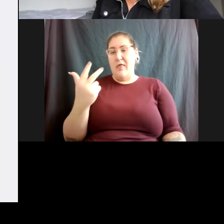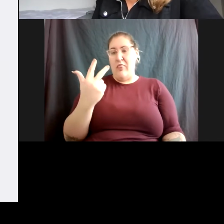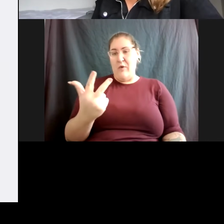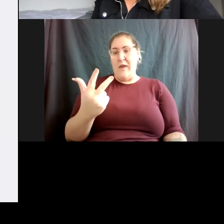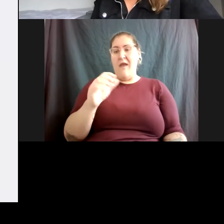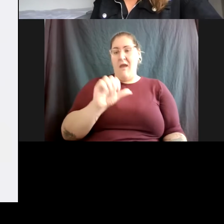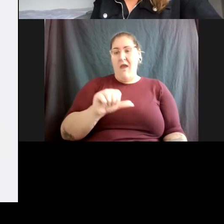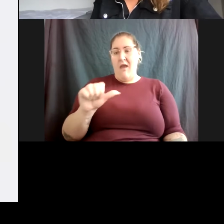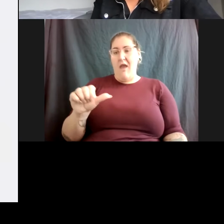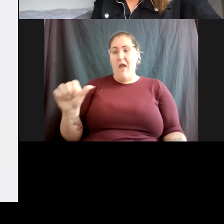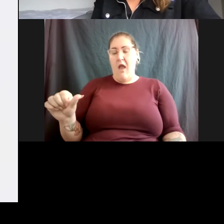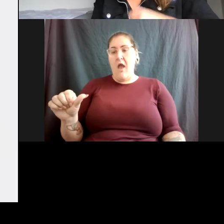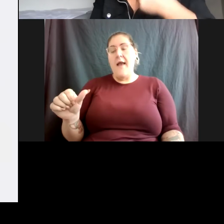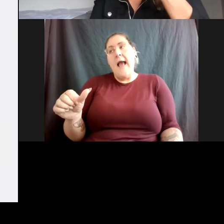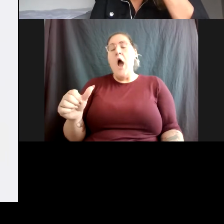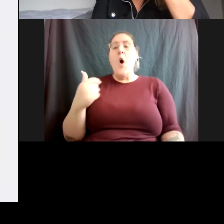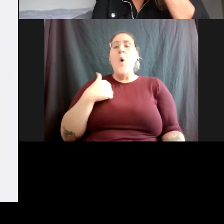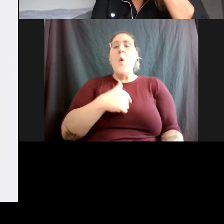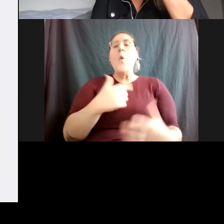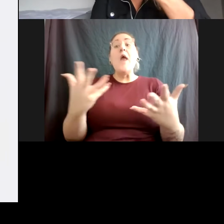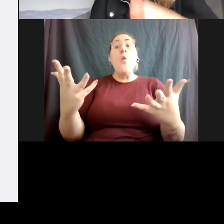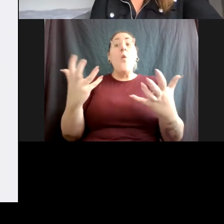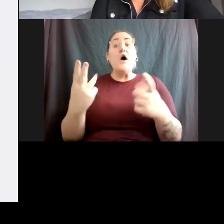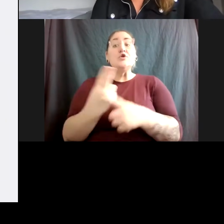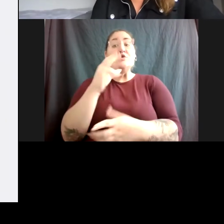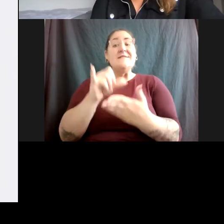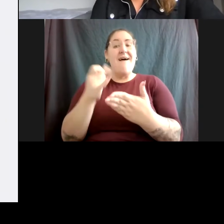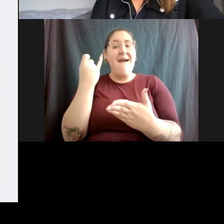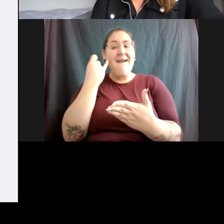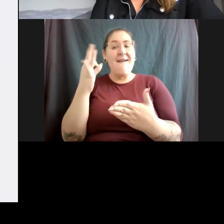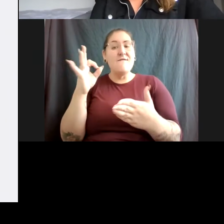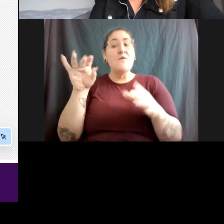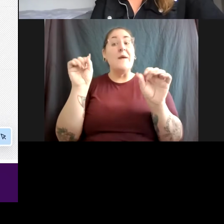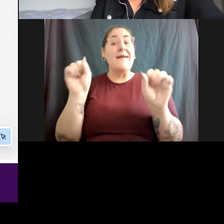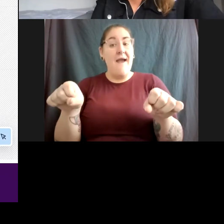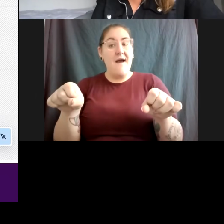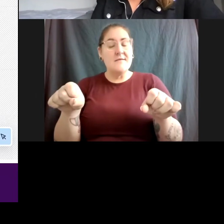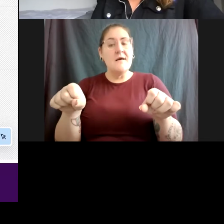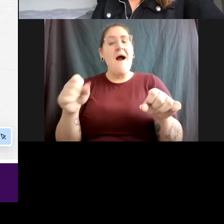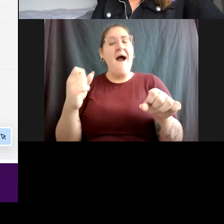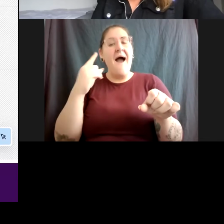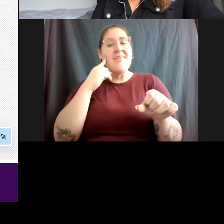I think touch target size is really, really important one. For people who are using a mouse because if you